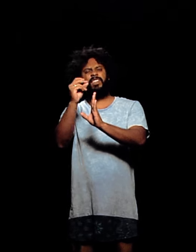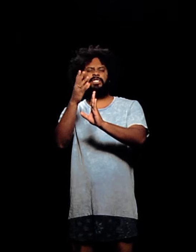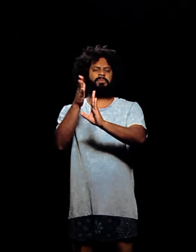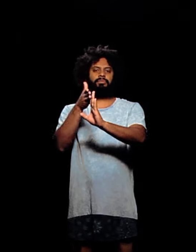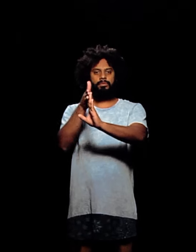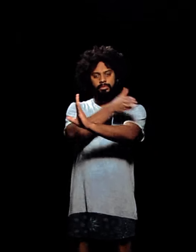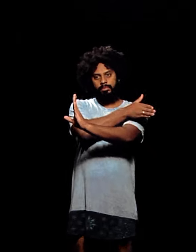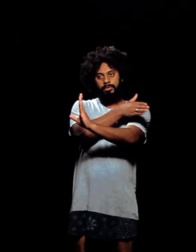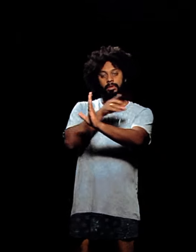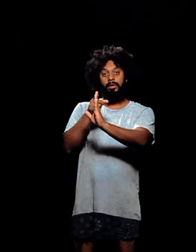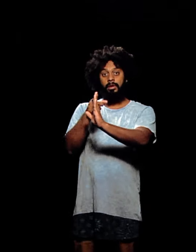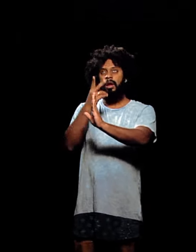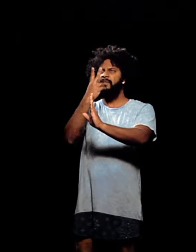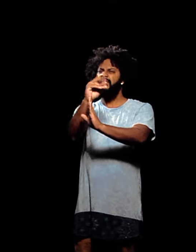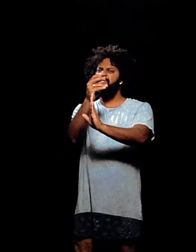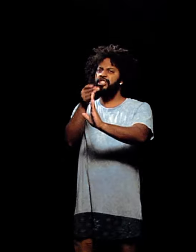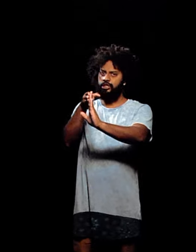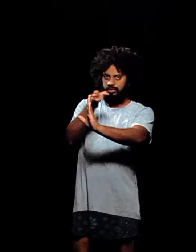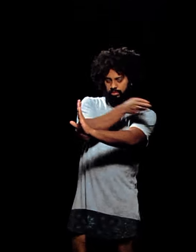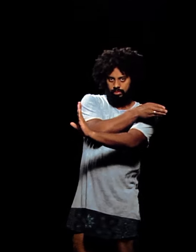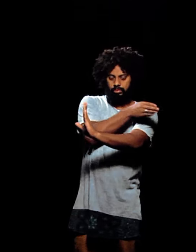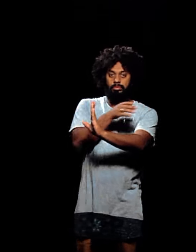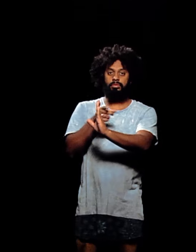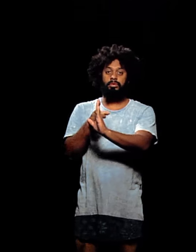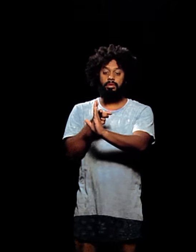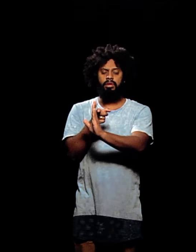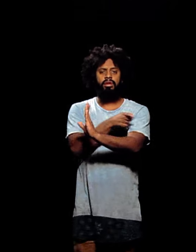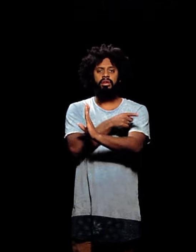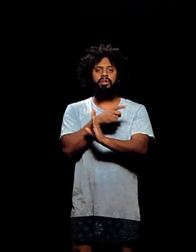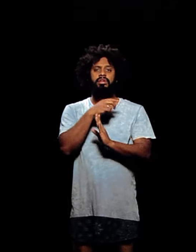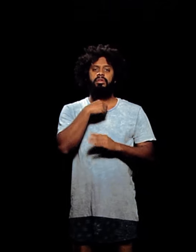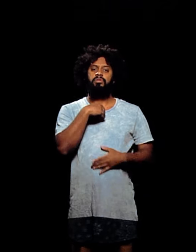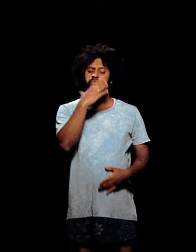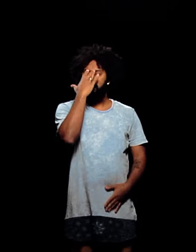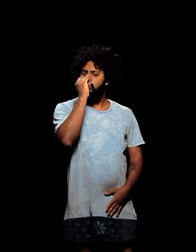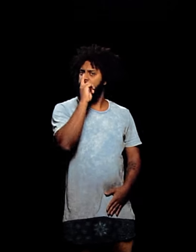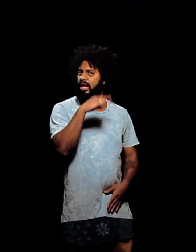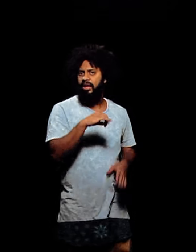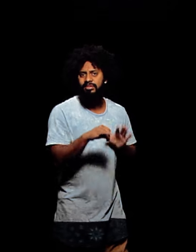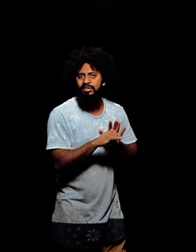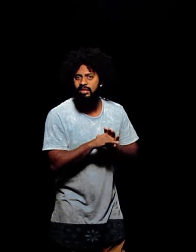or rather at about 20, I didn't know what that black identity was.